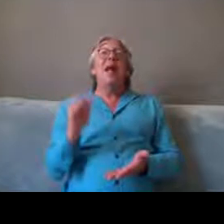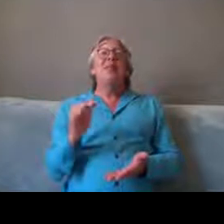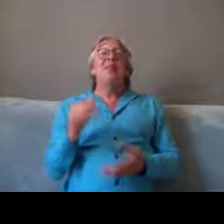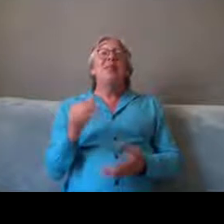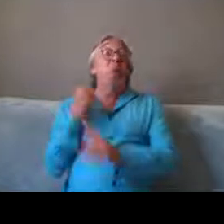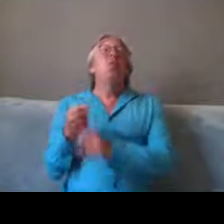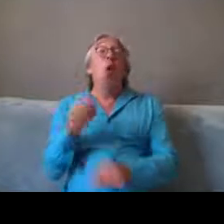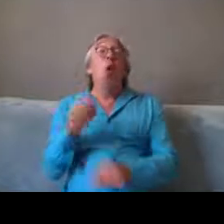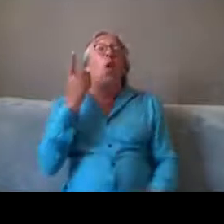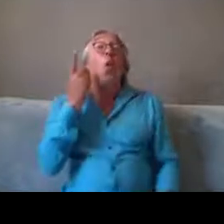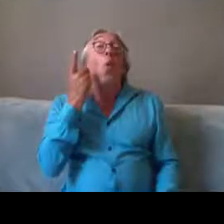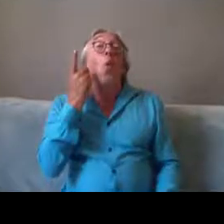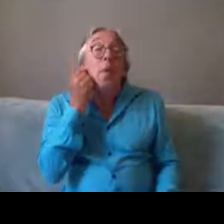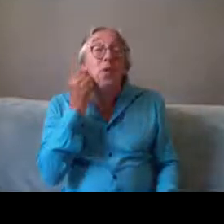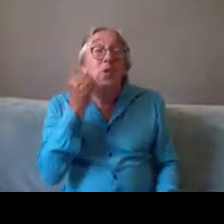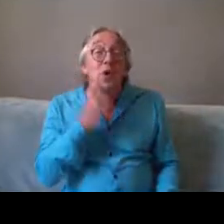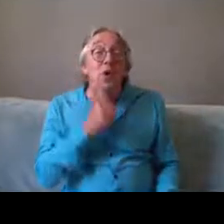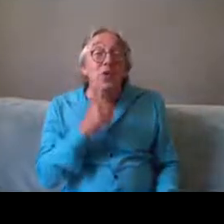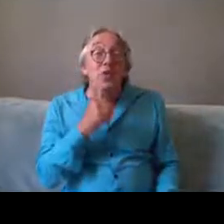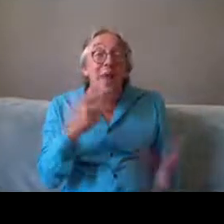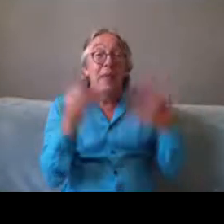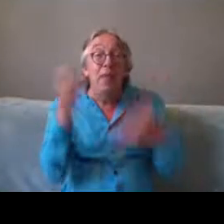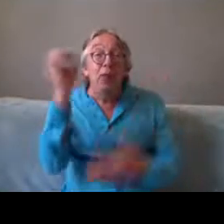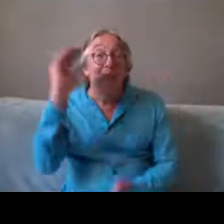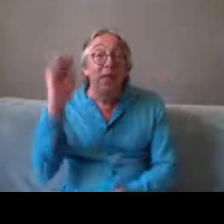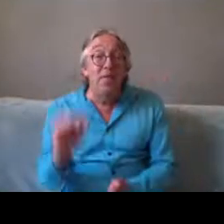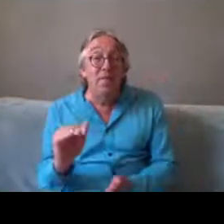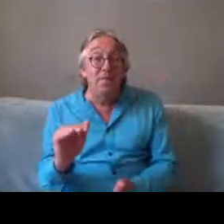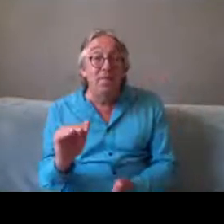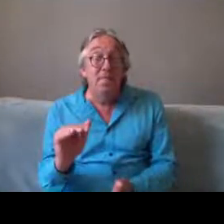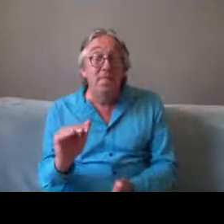that people can face regarding socio economic disadvantages